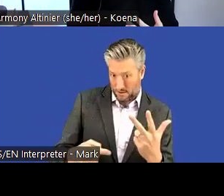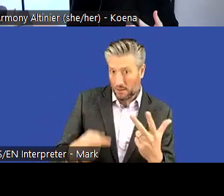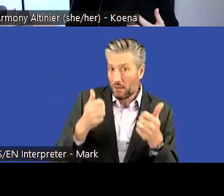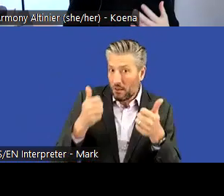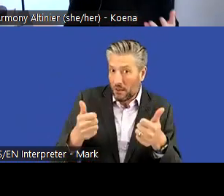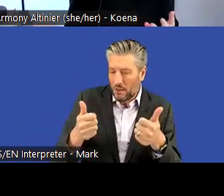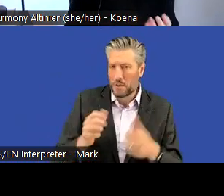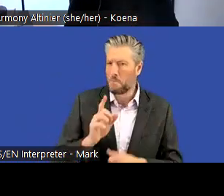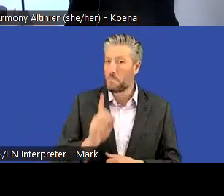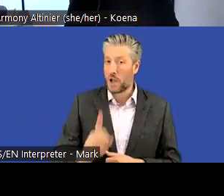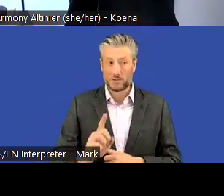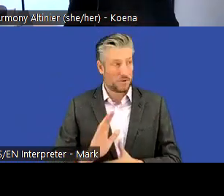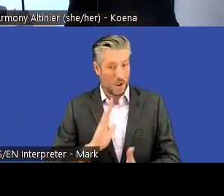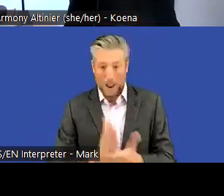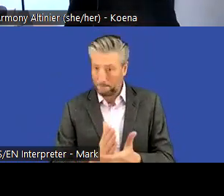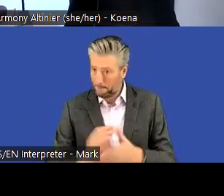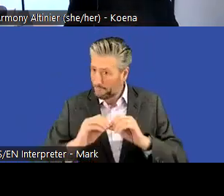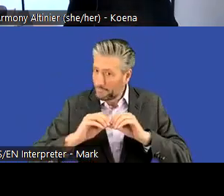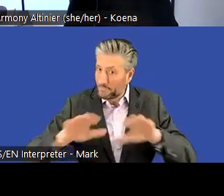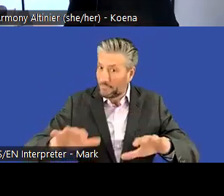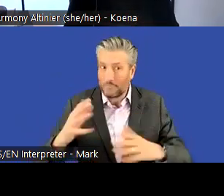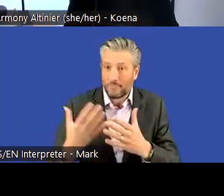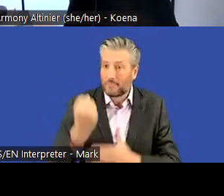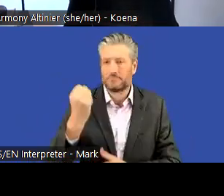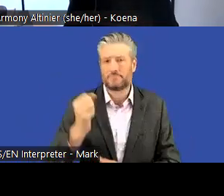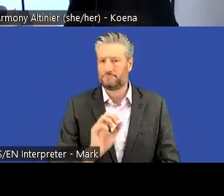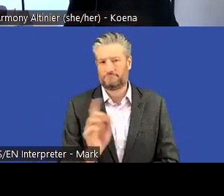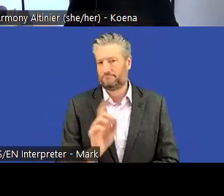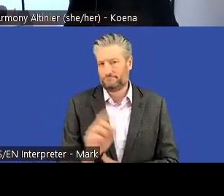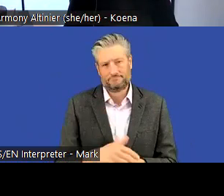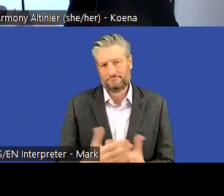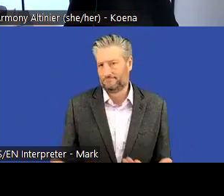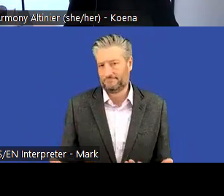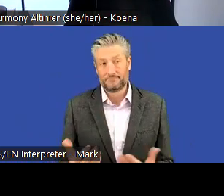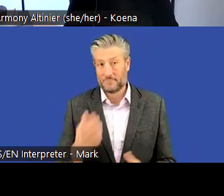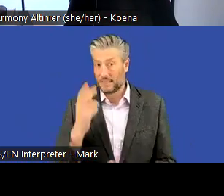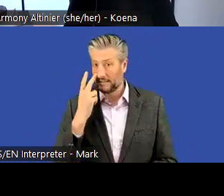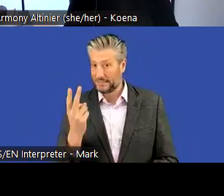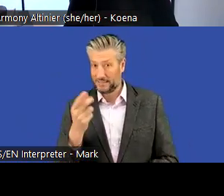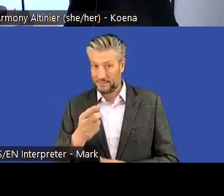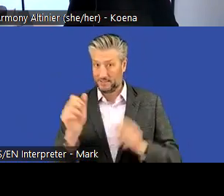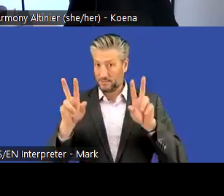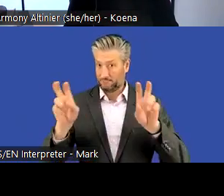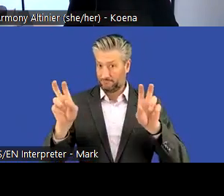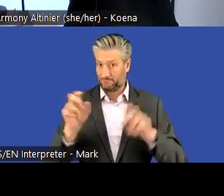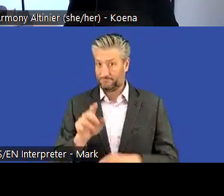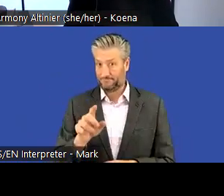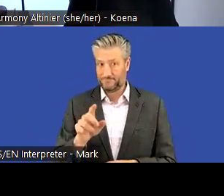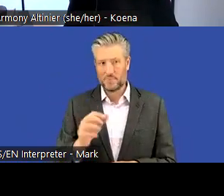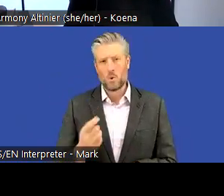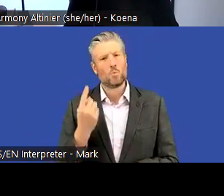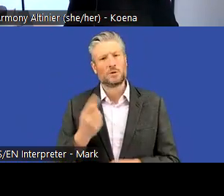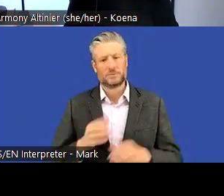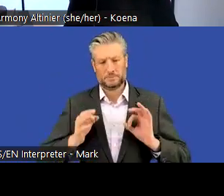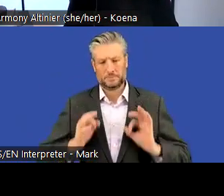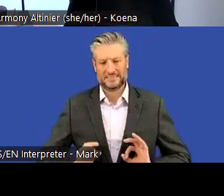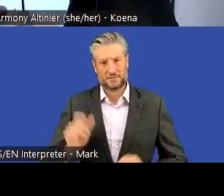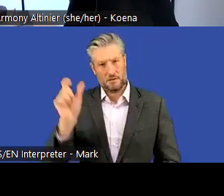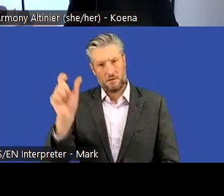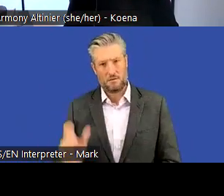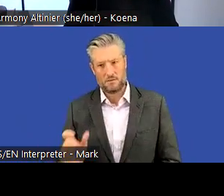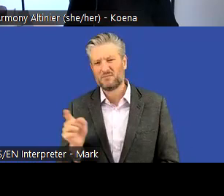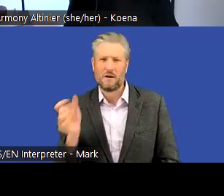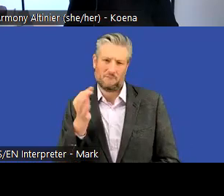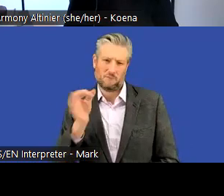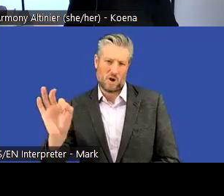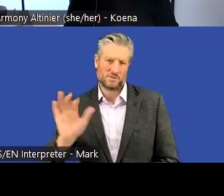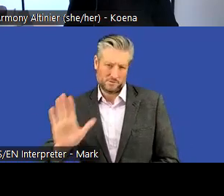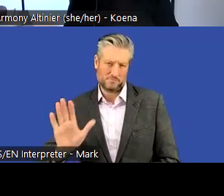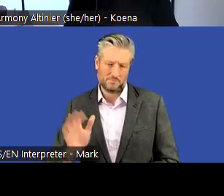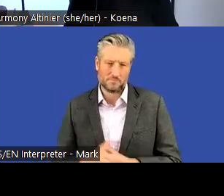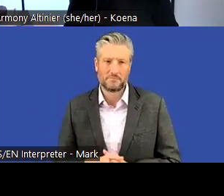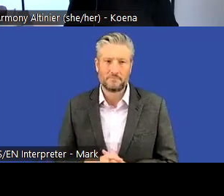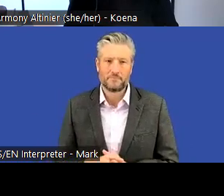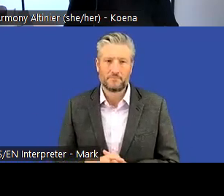I like this quotation of Robert Badinter, who was a minister in France and the leader